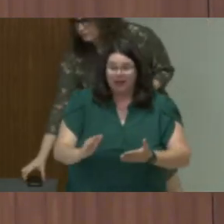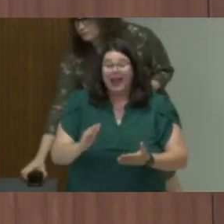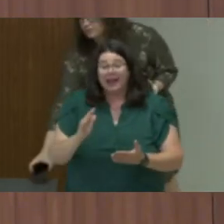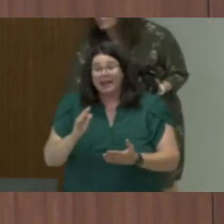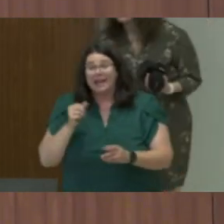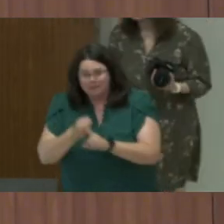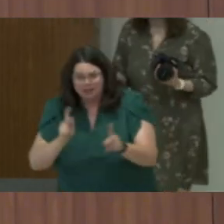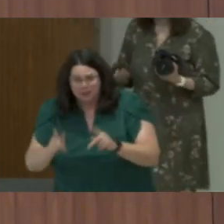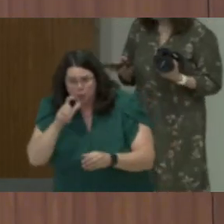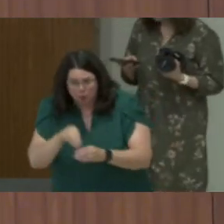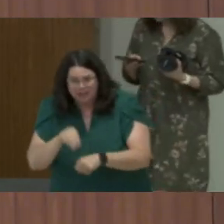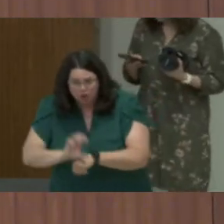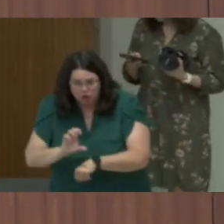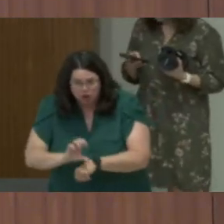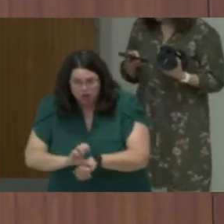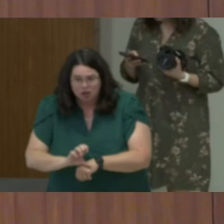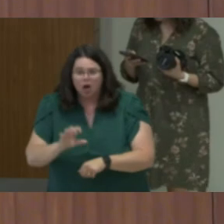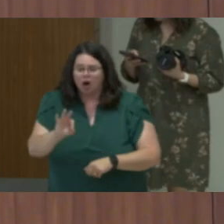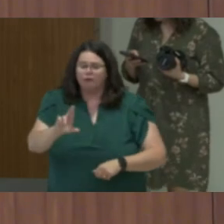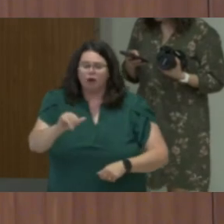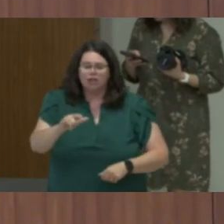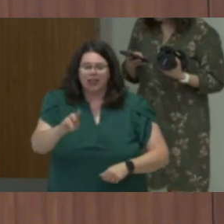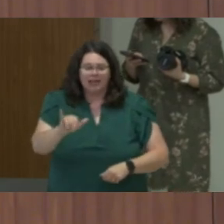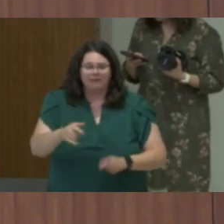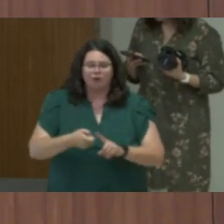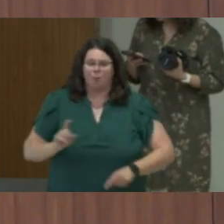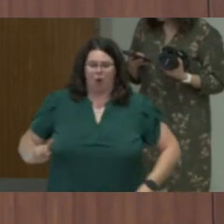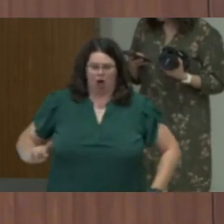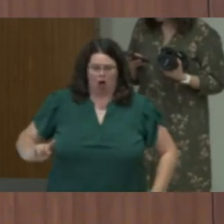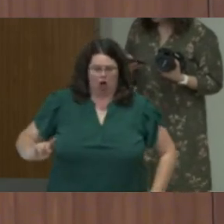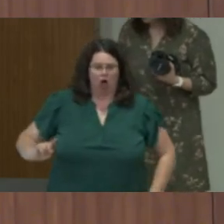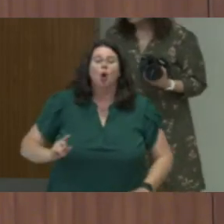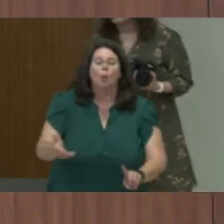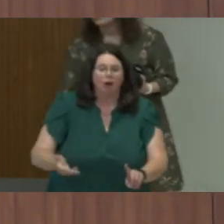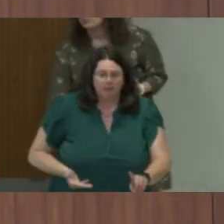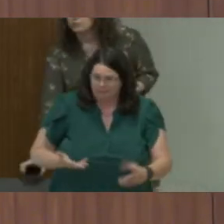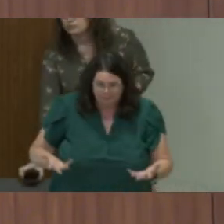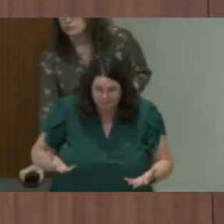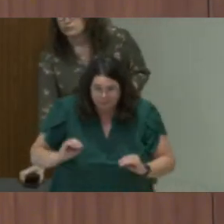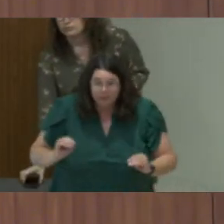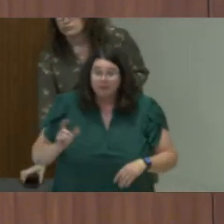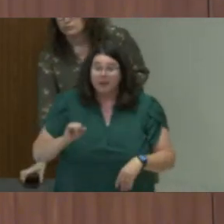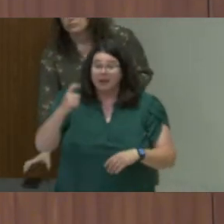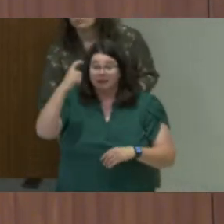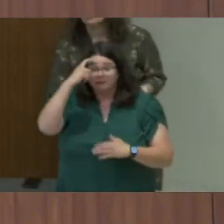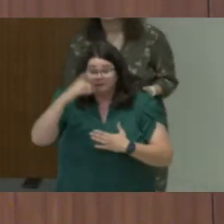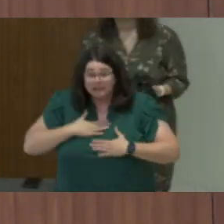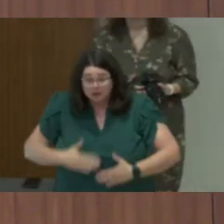Where do our fragilities come from? Because you're right. They may be physical, they may be mental, they may be psychosocial, they